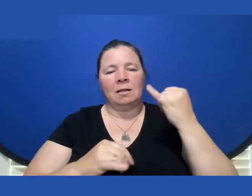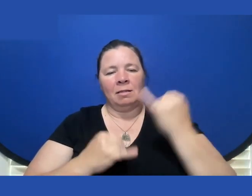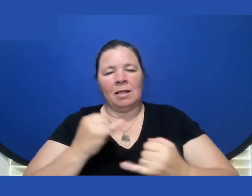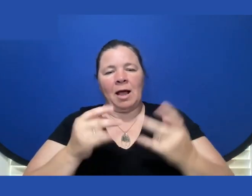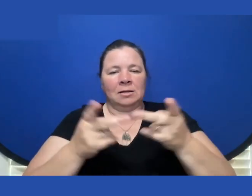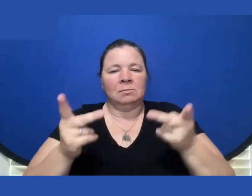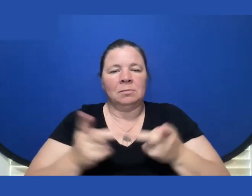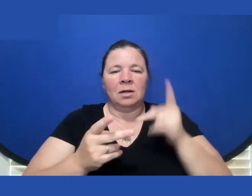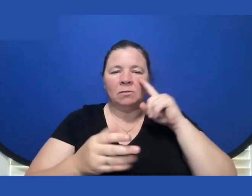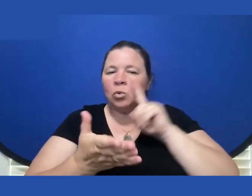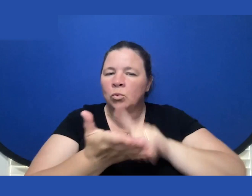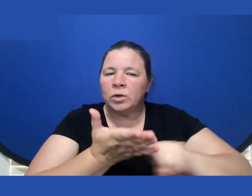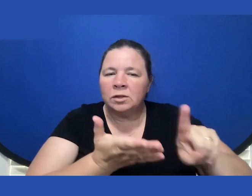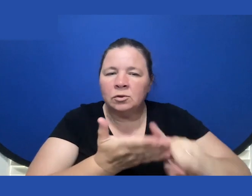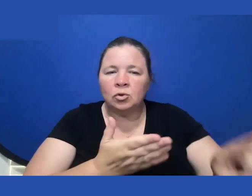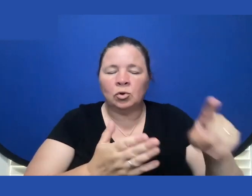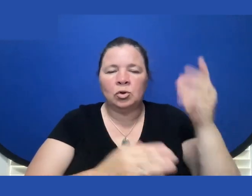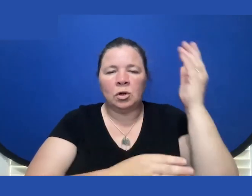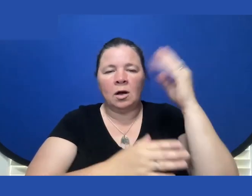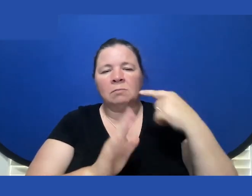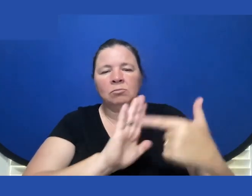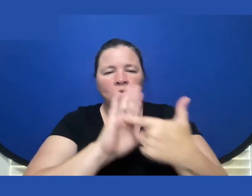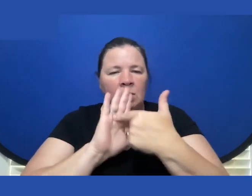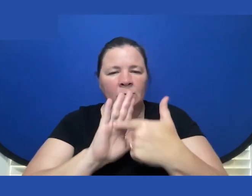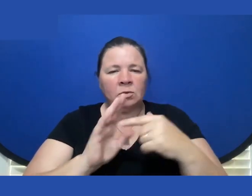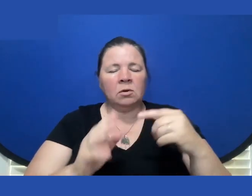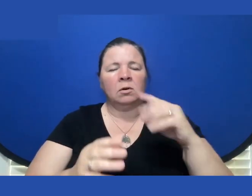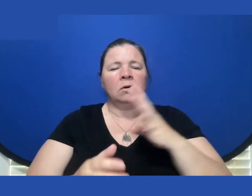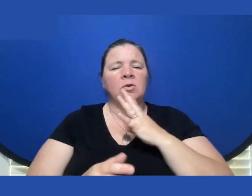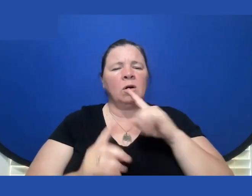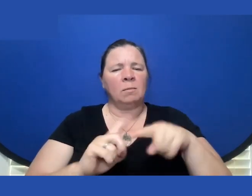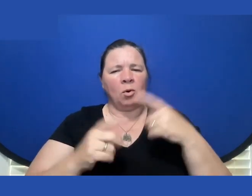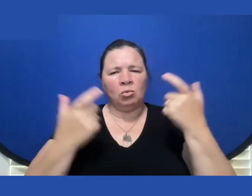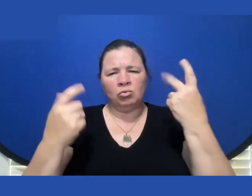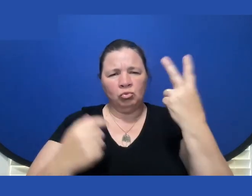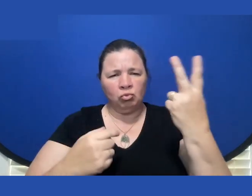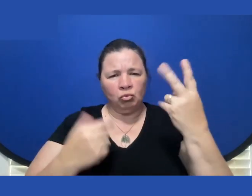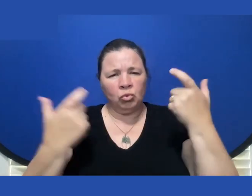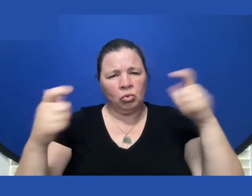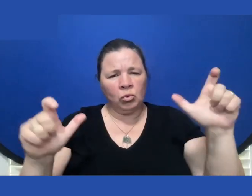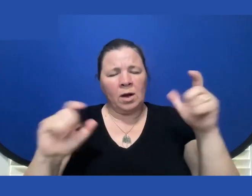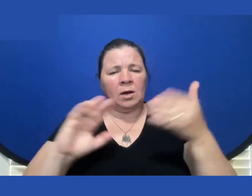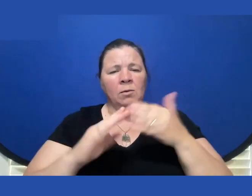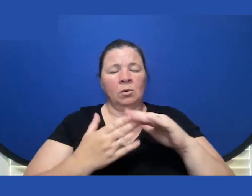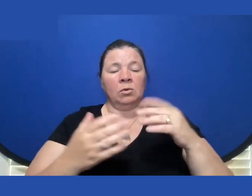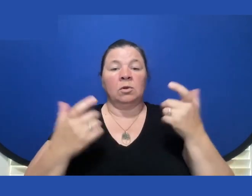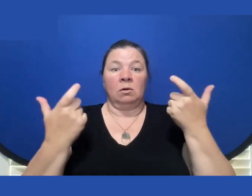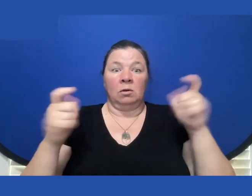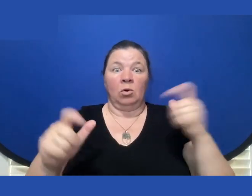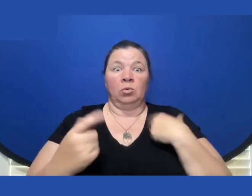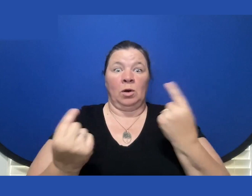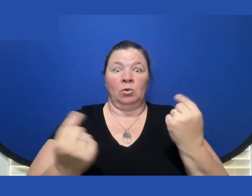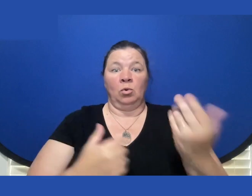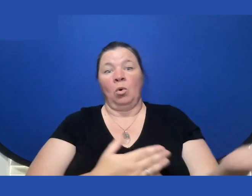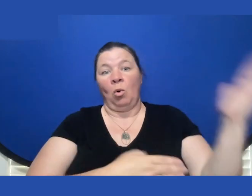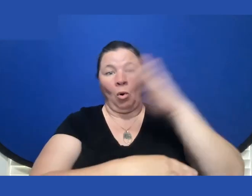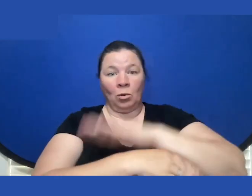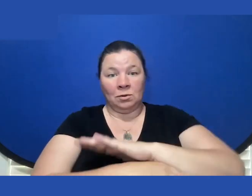So, I think the more that we can just talk about these two great communities, which of course is largely what I do all day long, makes a big difference